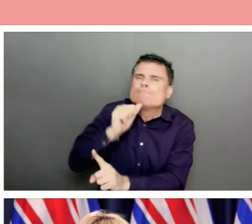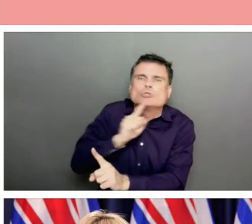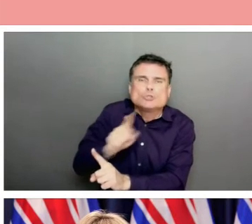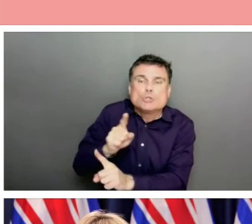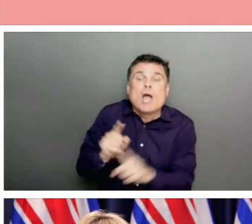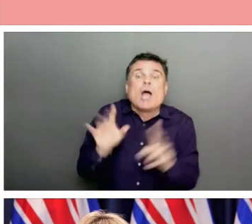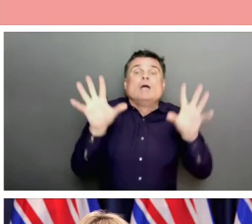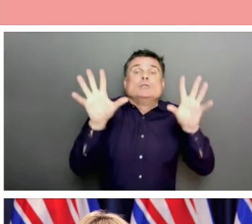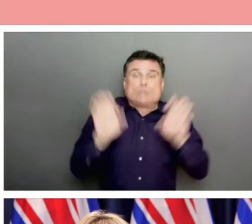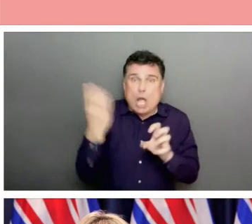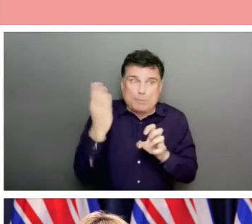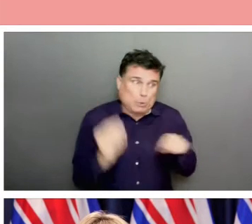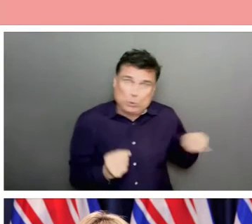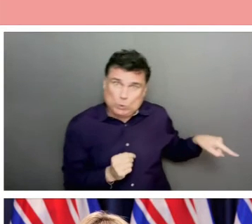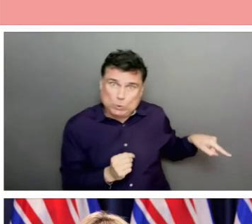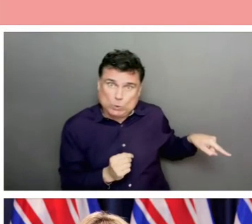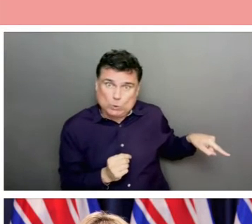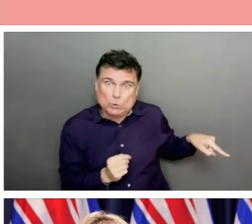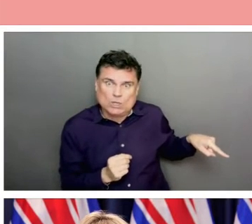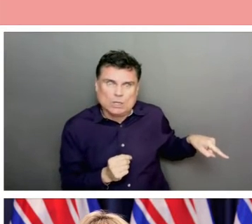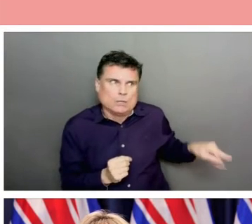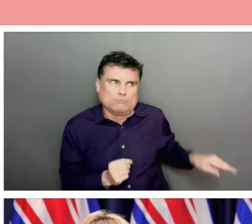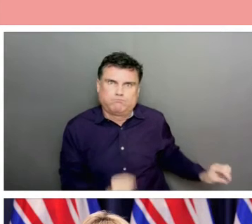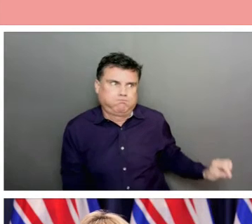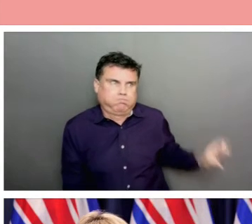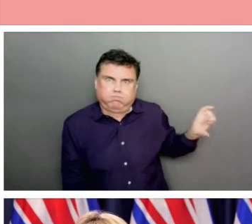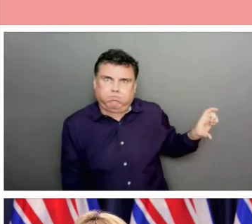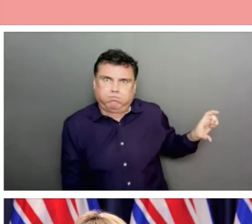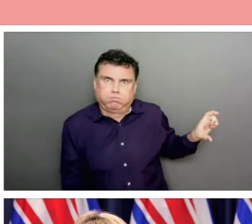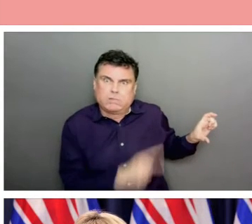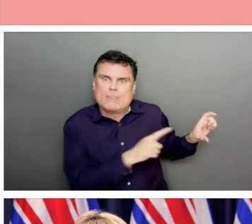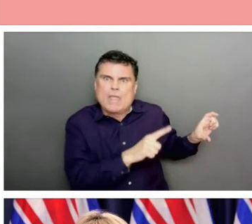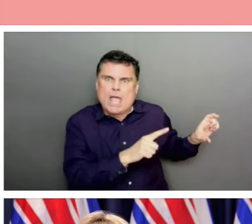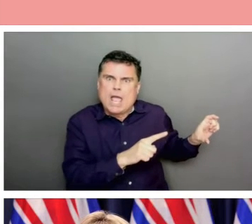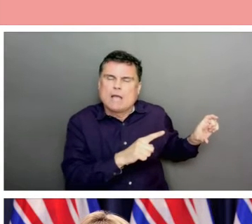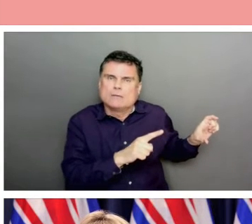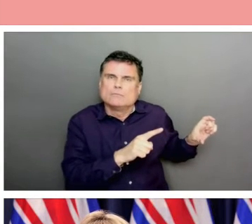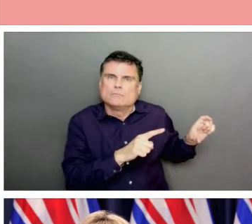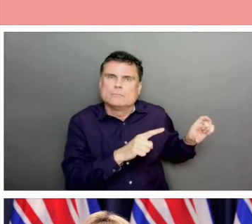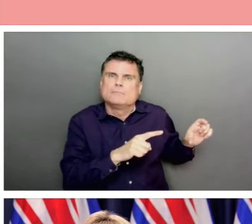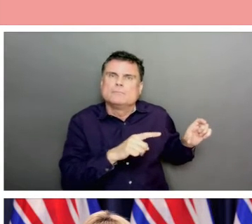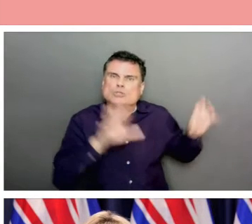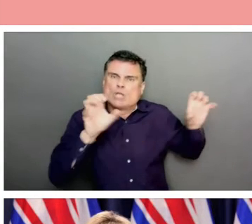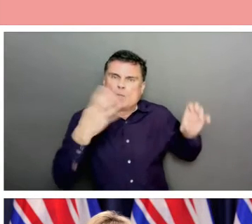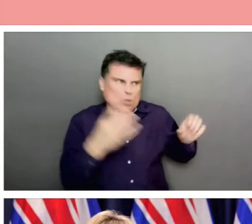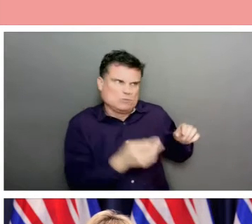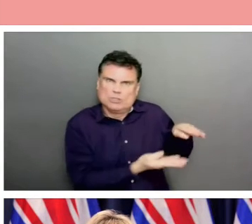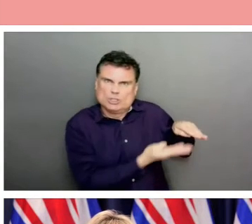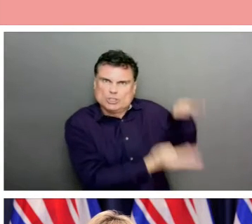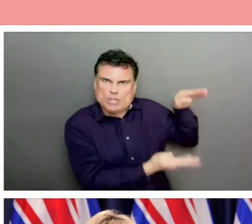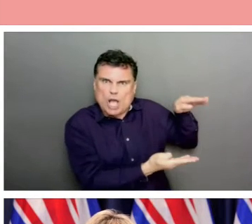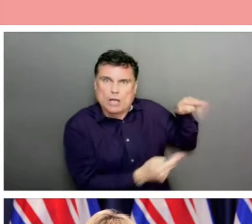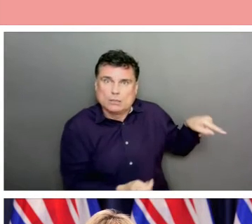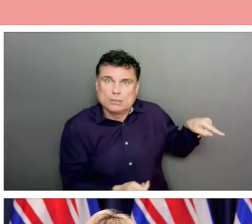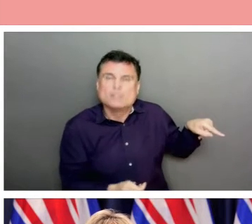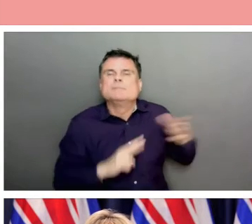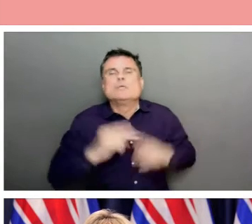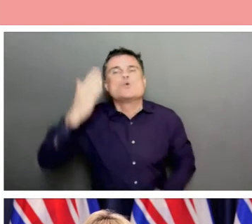majority of people have been exposed, and the vast majority of those exposures are linked to cases that we know.